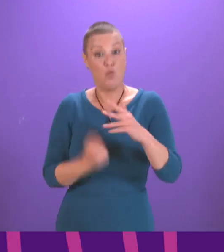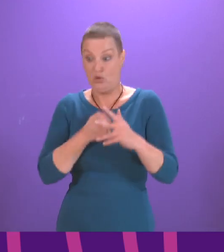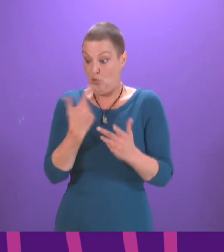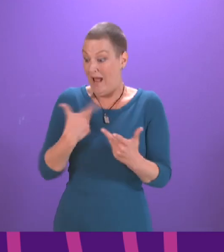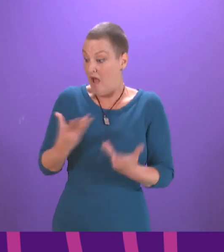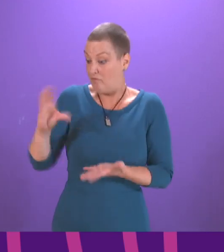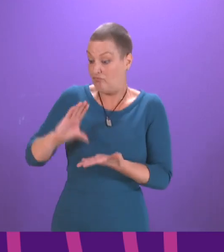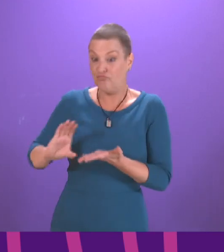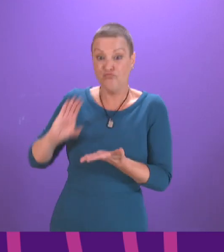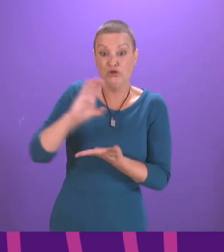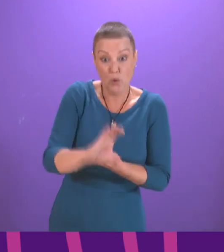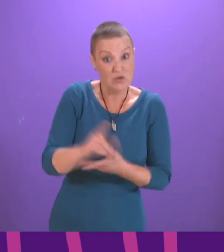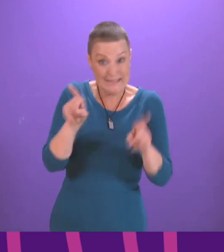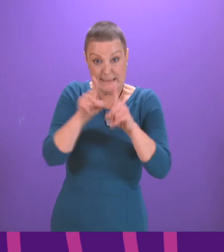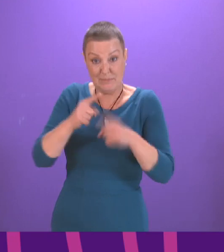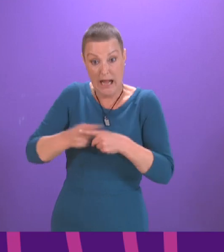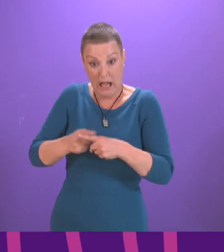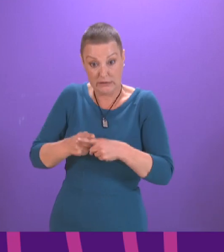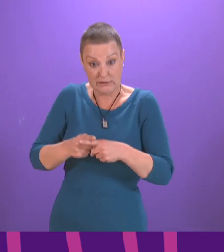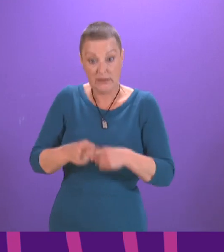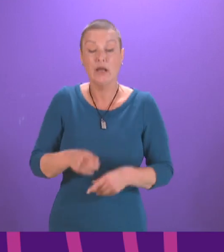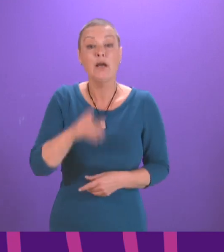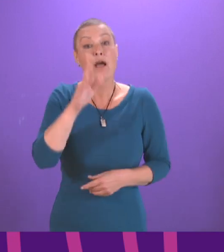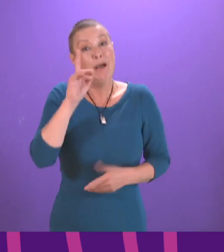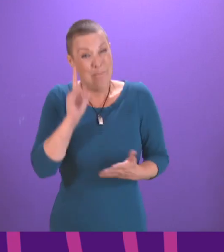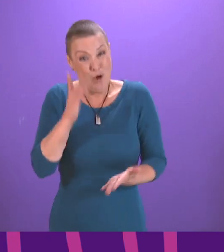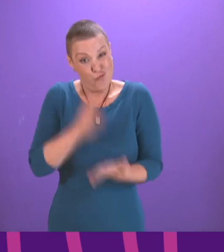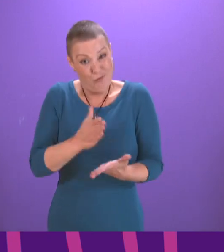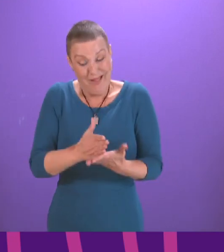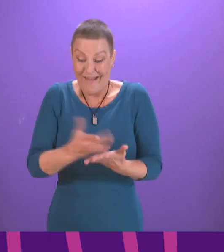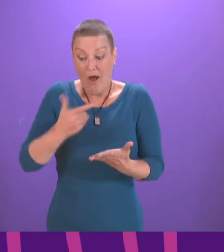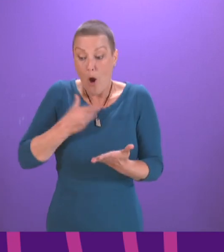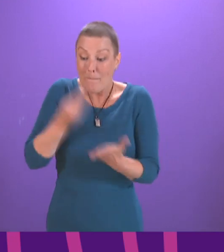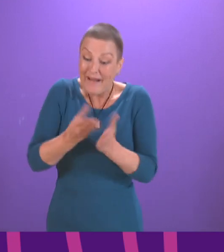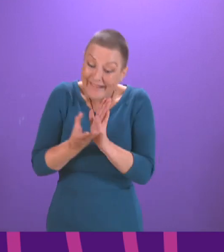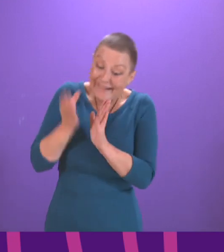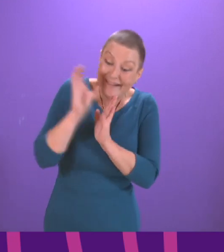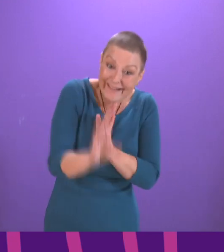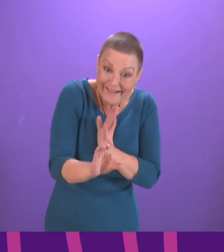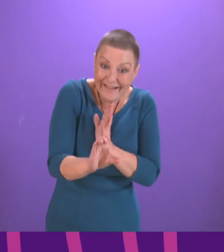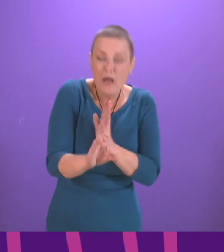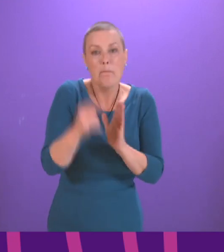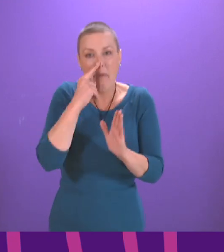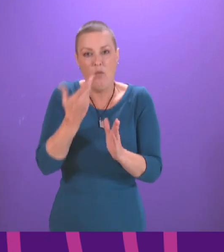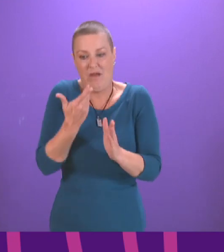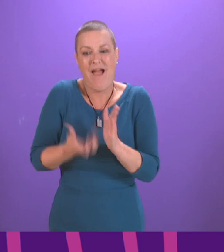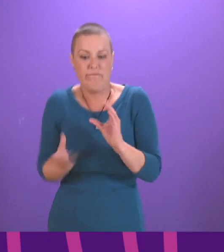that we have—we are going beyond the resources that have been committed to us through consequentials.